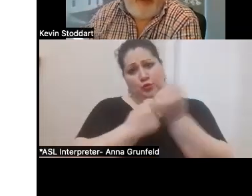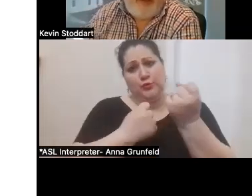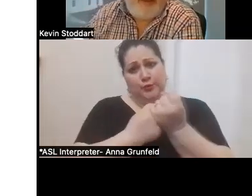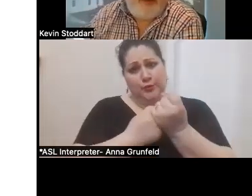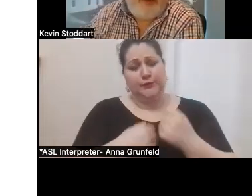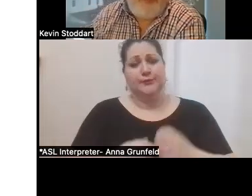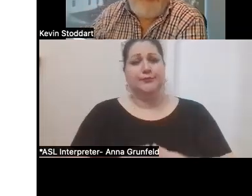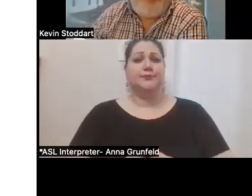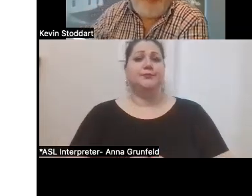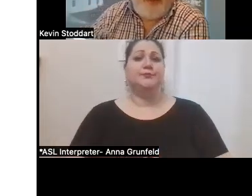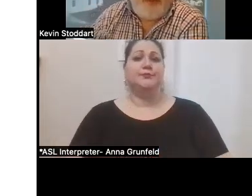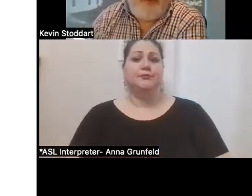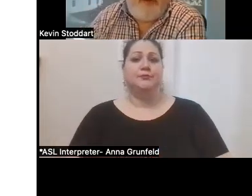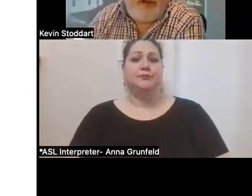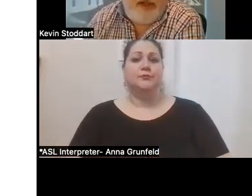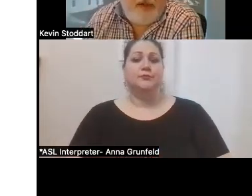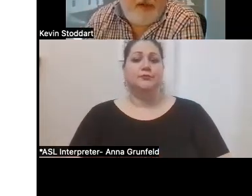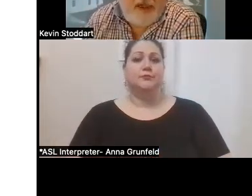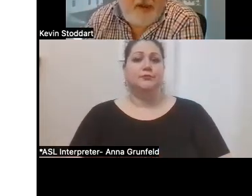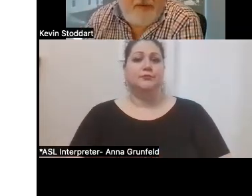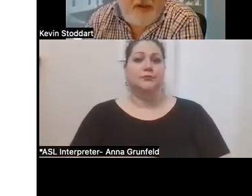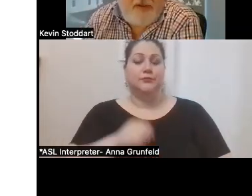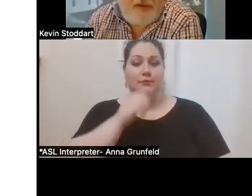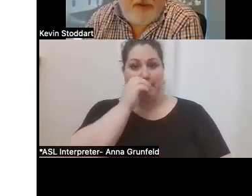In terms of clinical interviews,